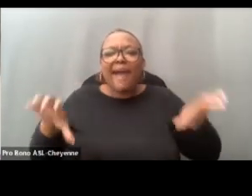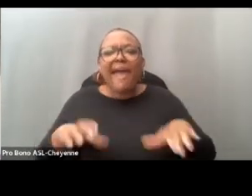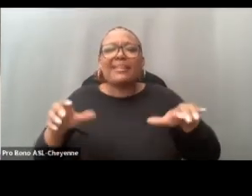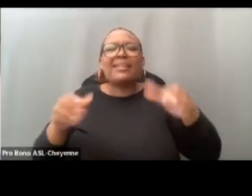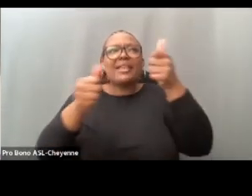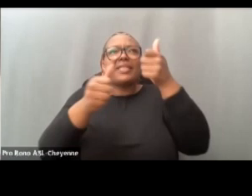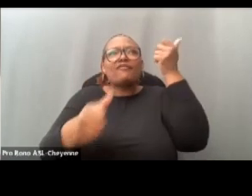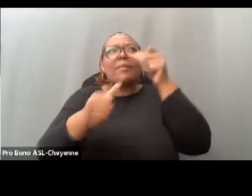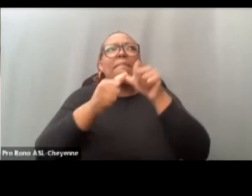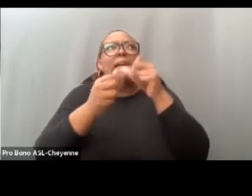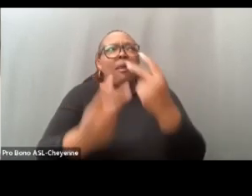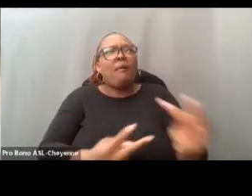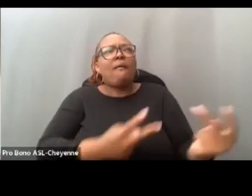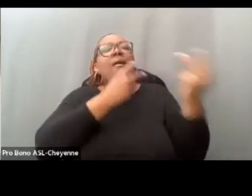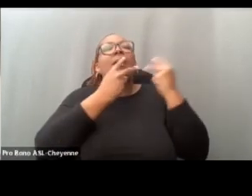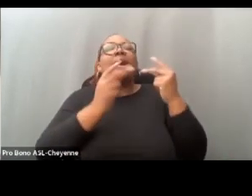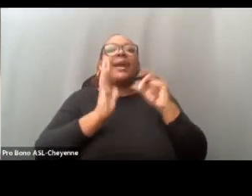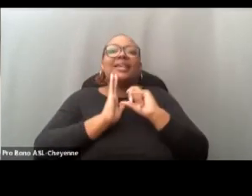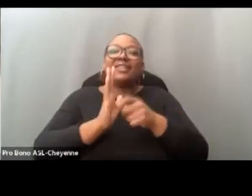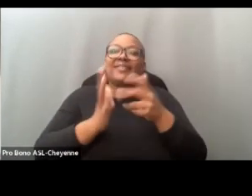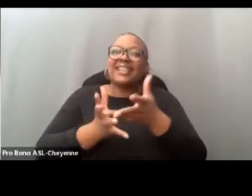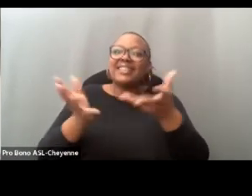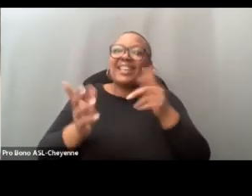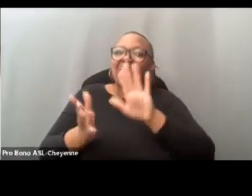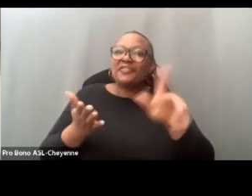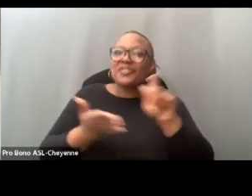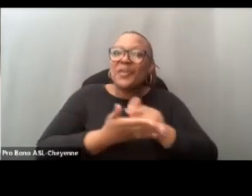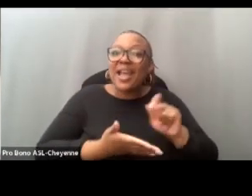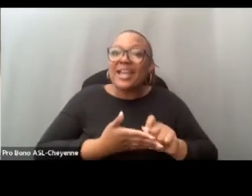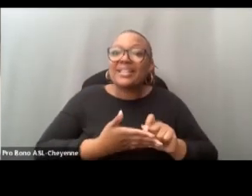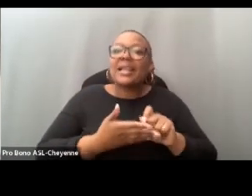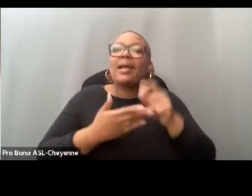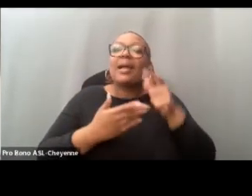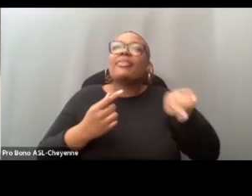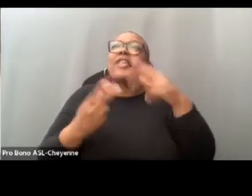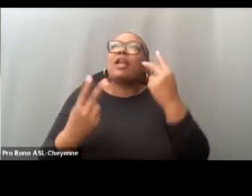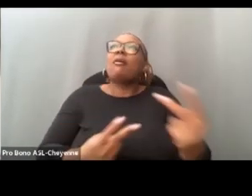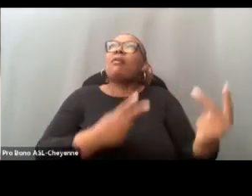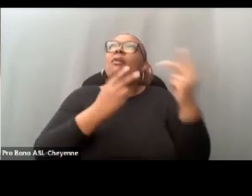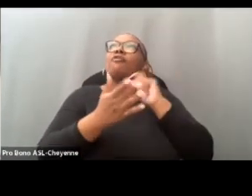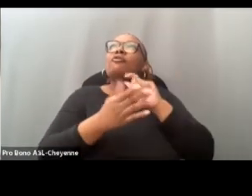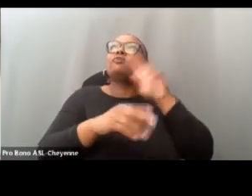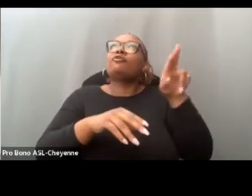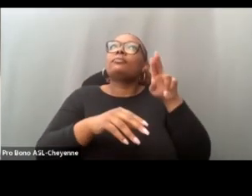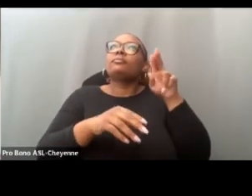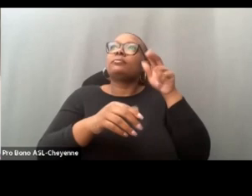and this was emphasized in a lot of your essays, remembering their national identity,